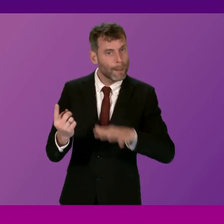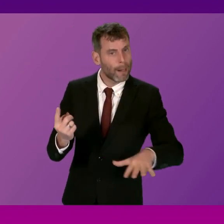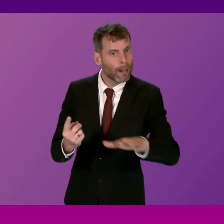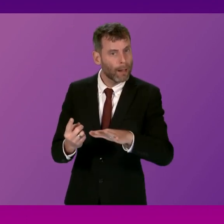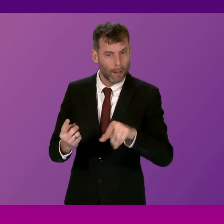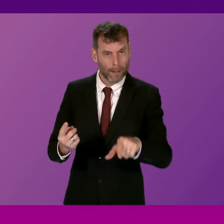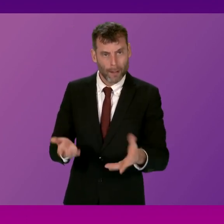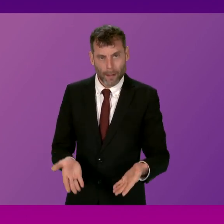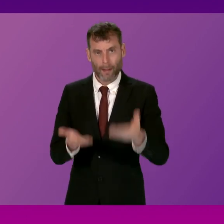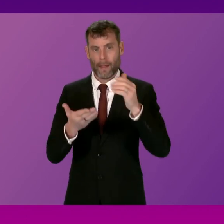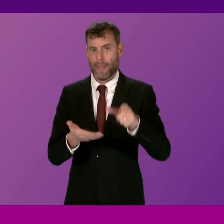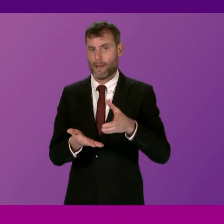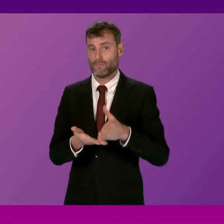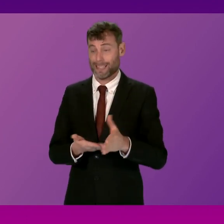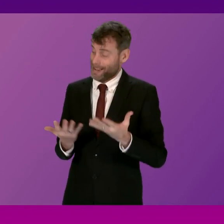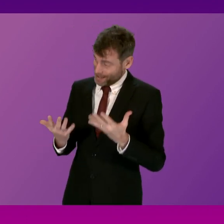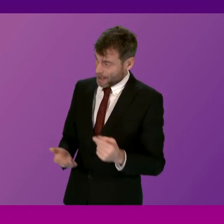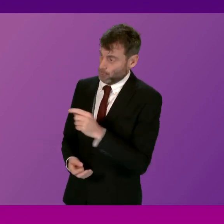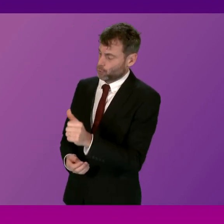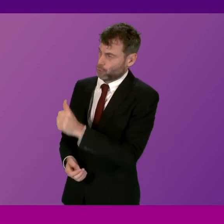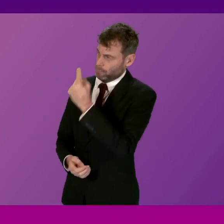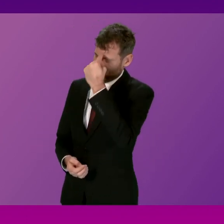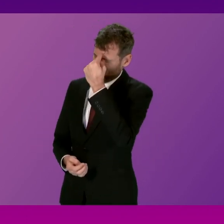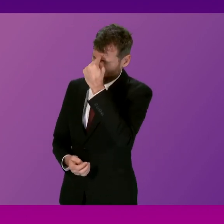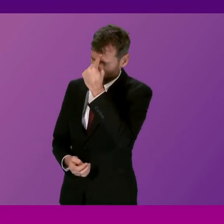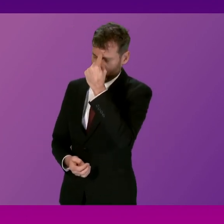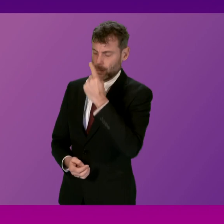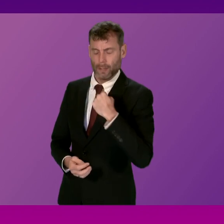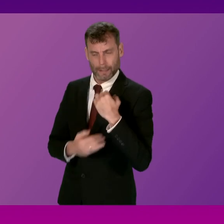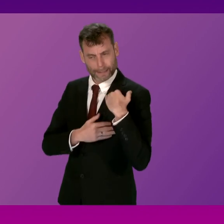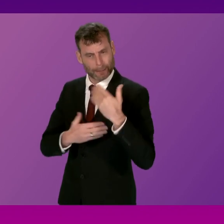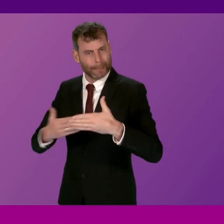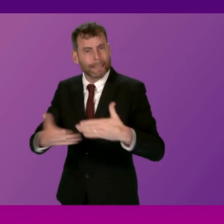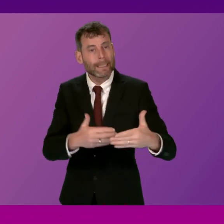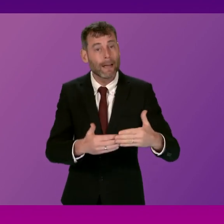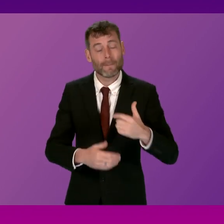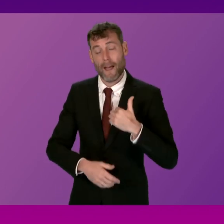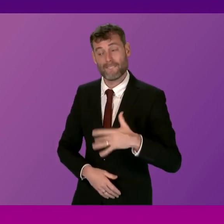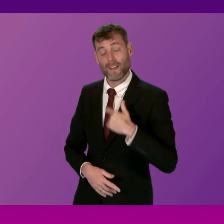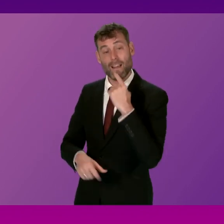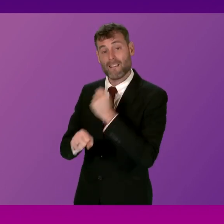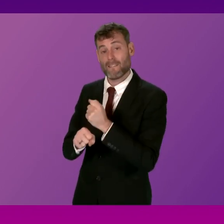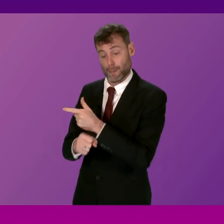That is why I do not think that the Government’s motion goes far enough to recognise the challenges that are faced.